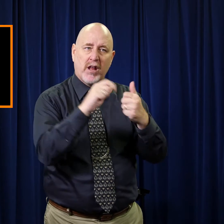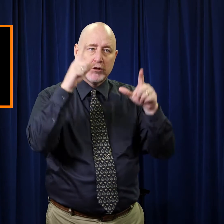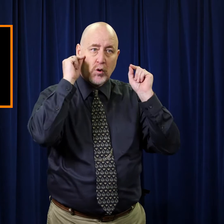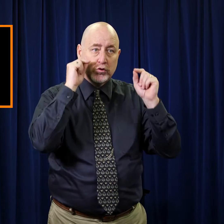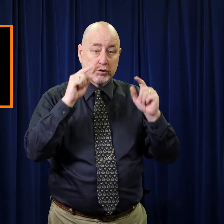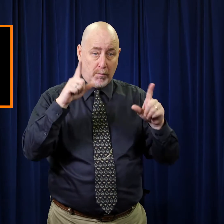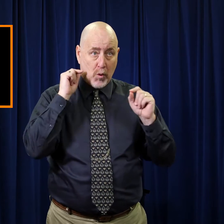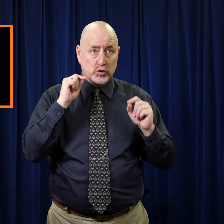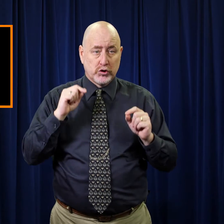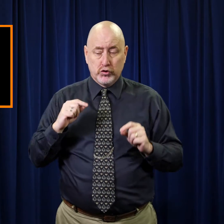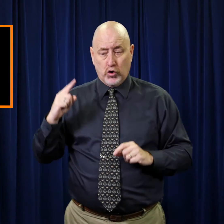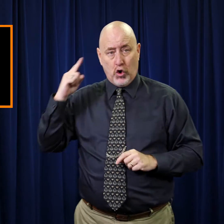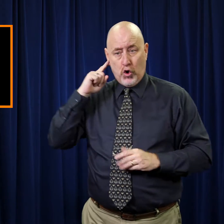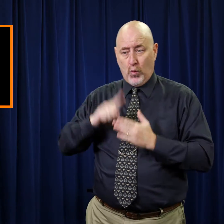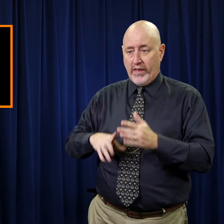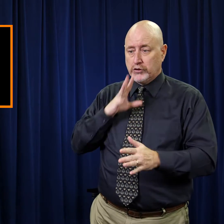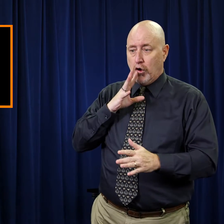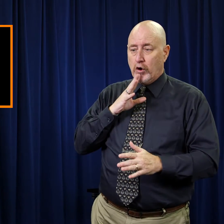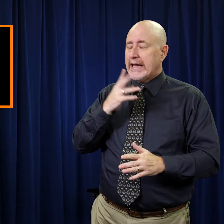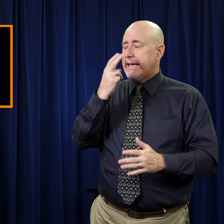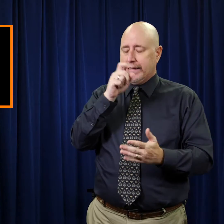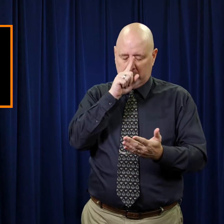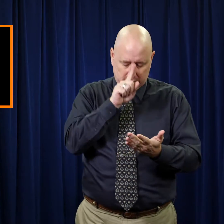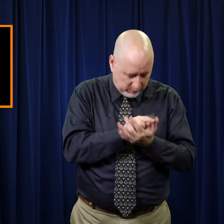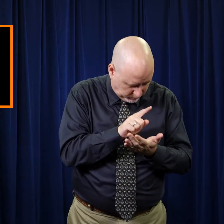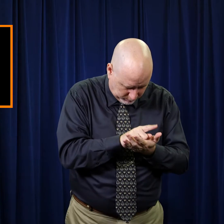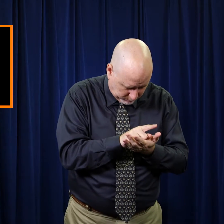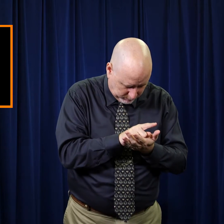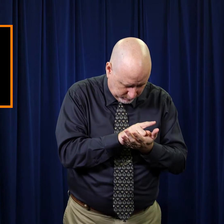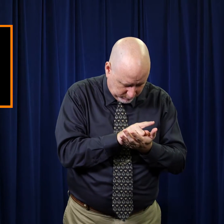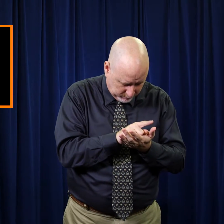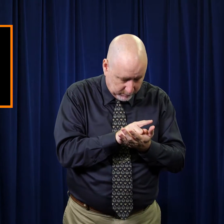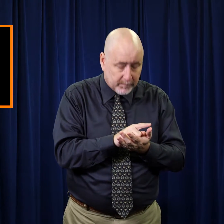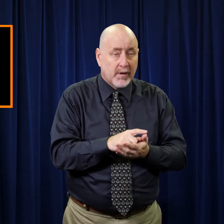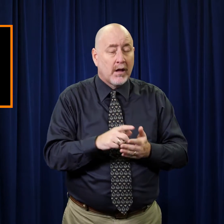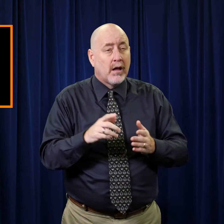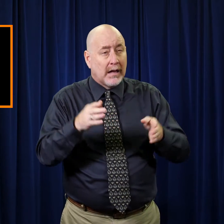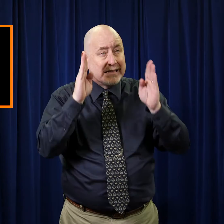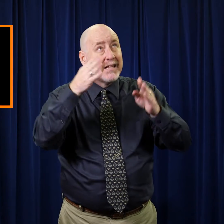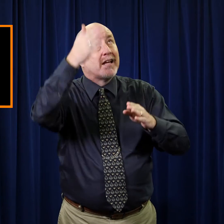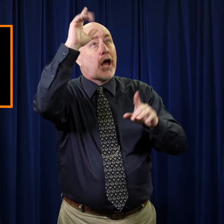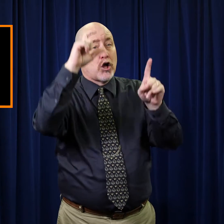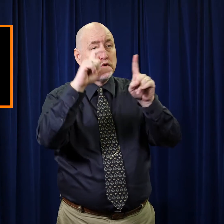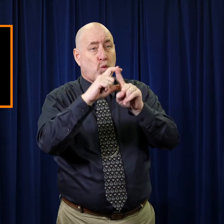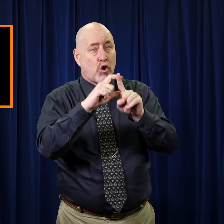they challenge him. When Moses heard it. He fell on his face. Now you listen to me.